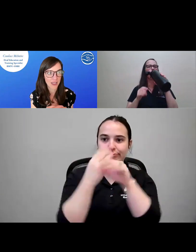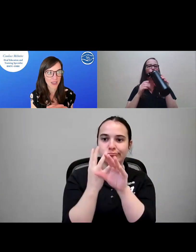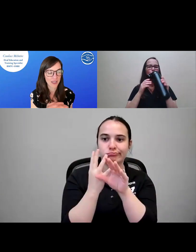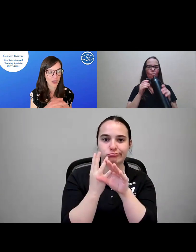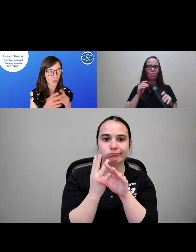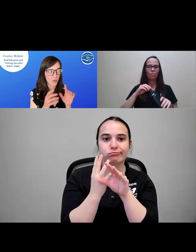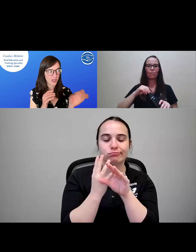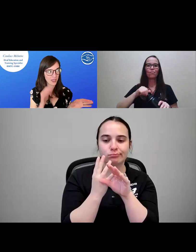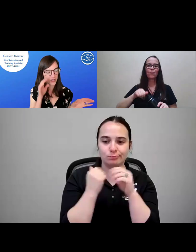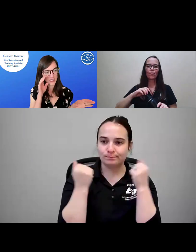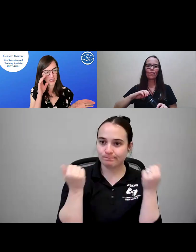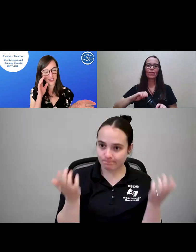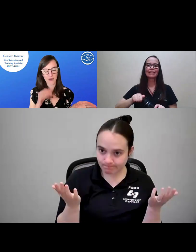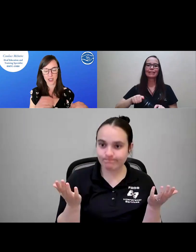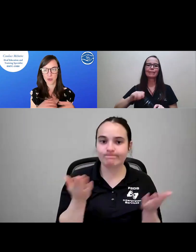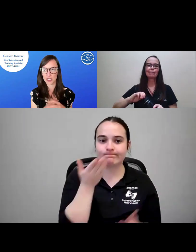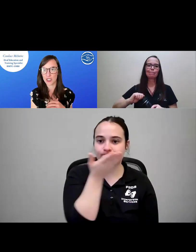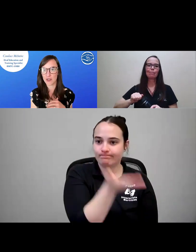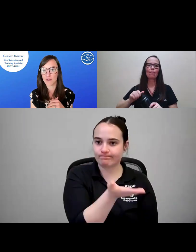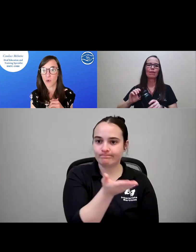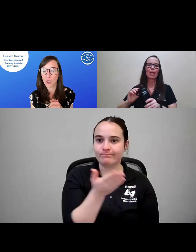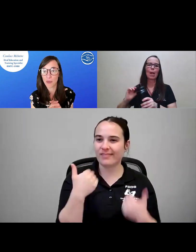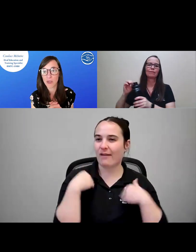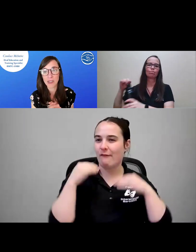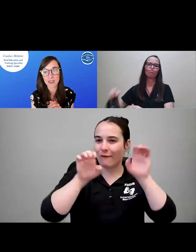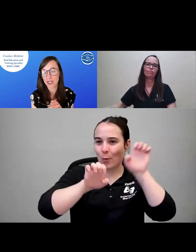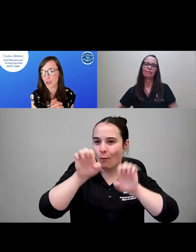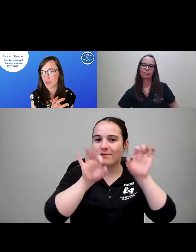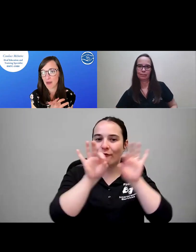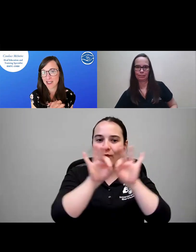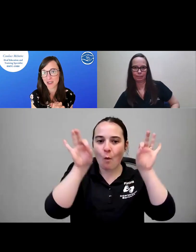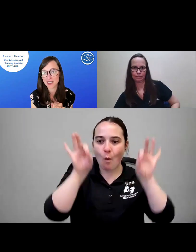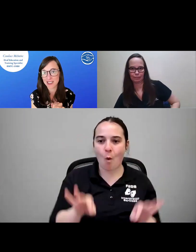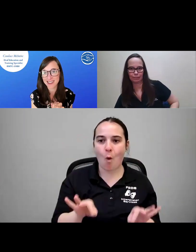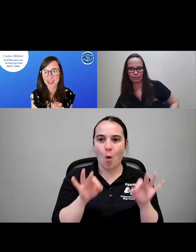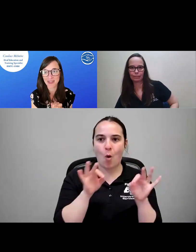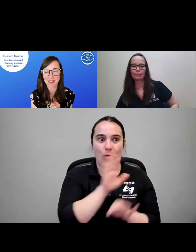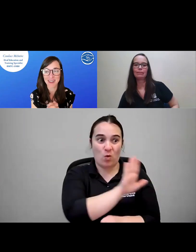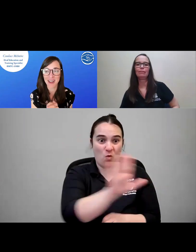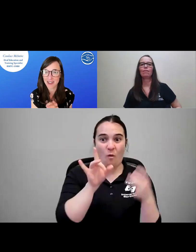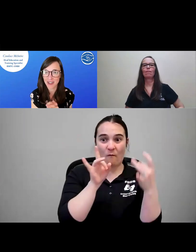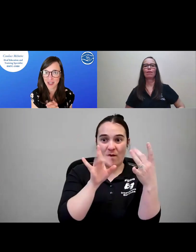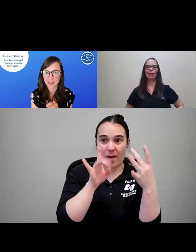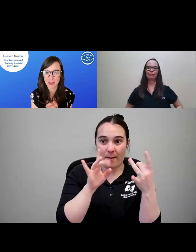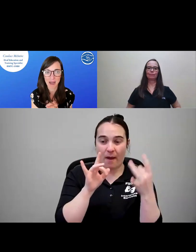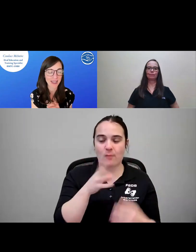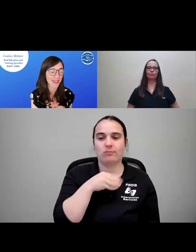And we here is the evaluation form. We take your feedback seriously and we love hearing your feedback.